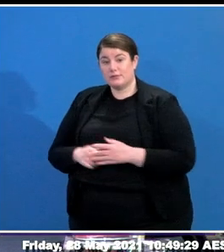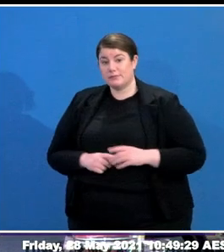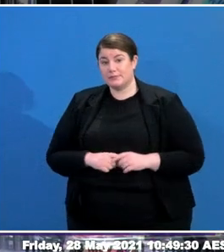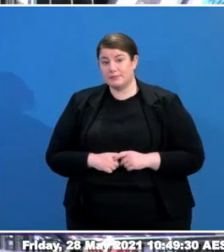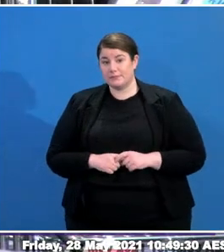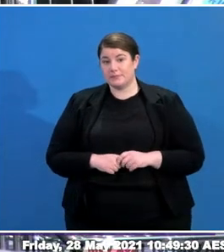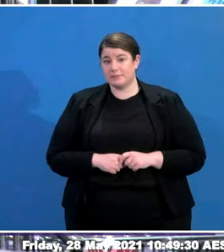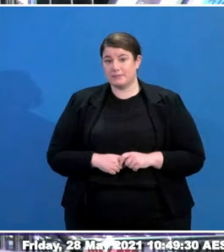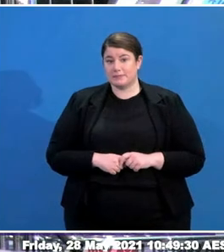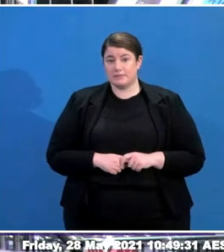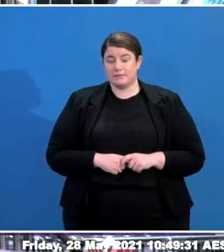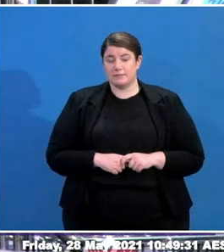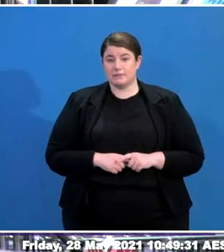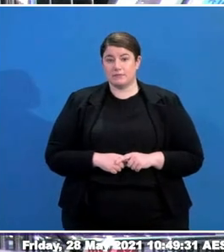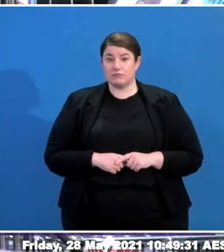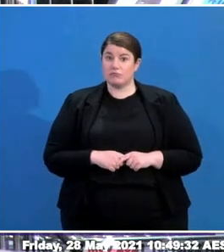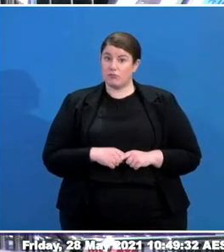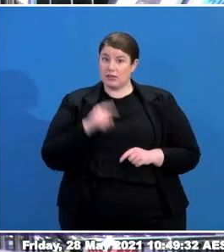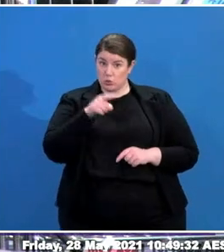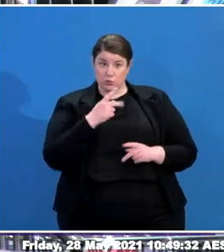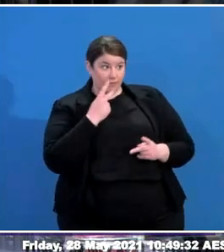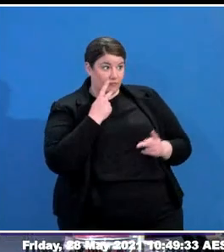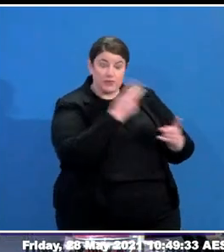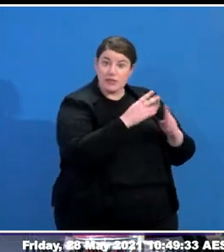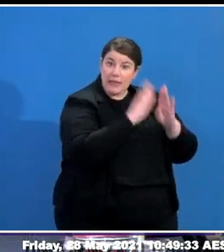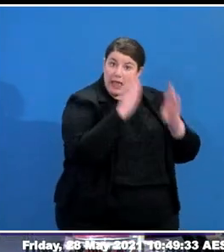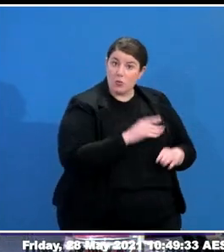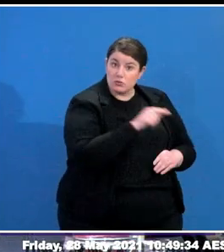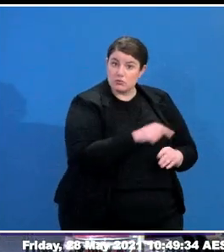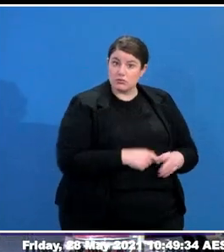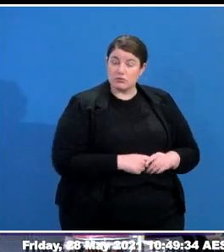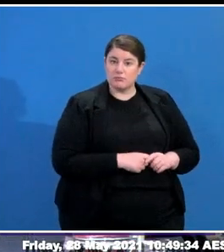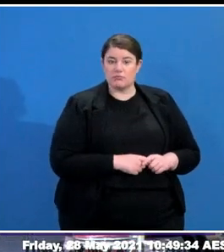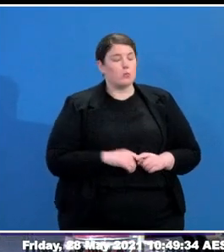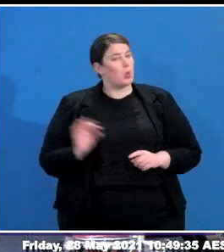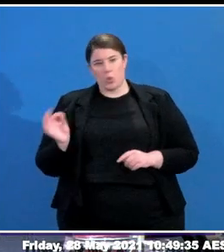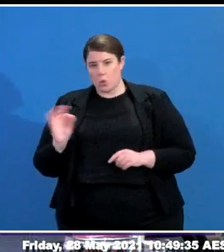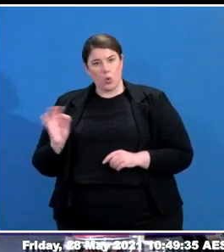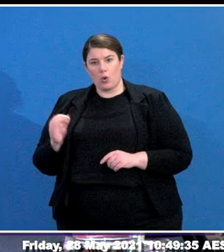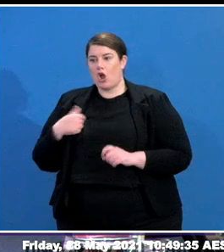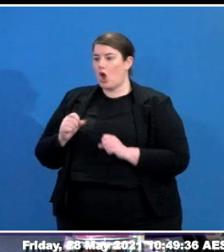At this time did you visit the house? Not directly at that time, I went in December of that year.